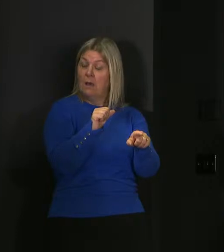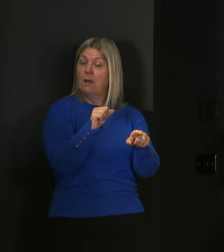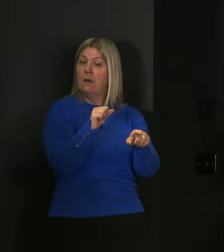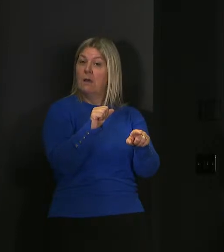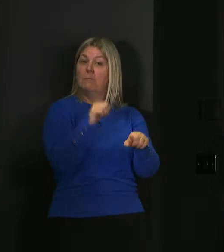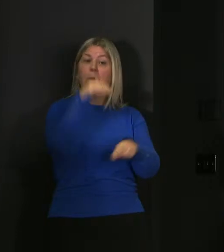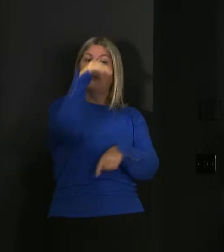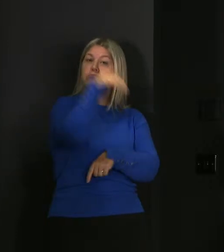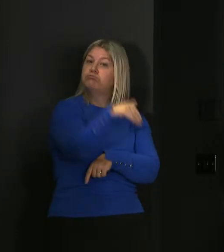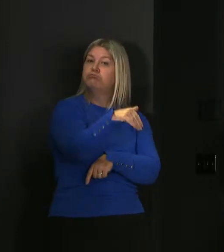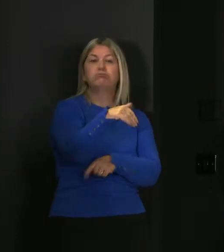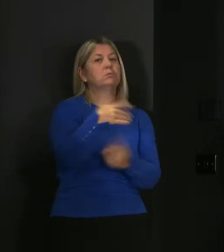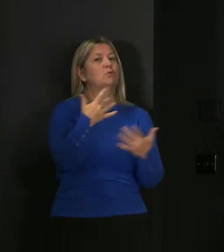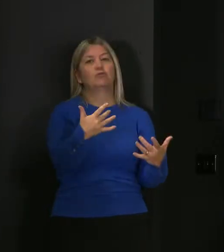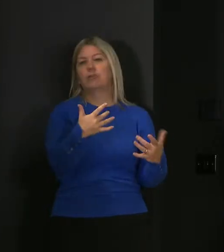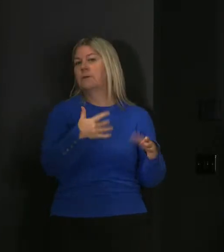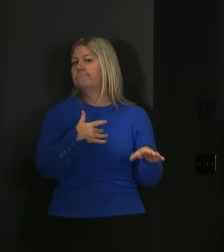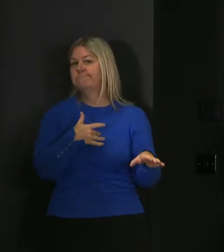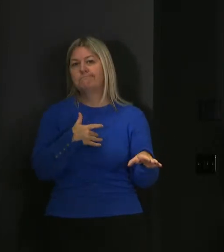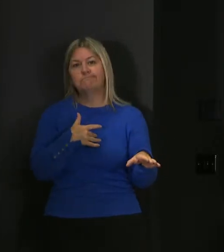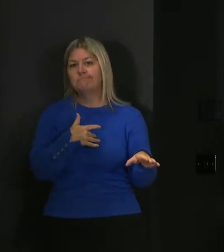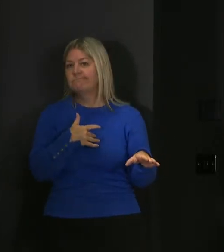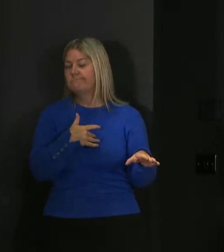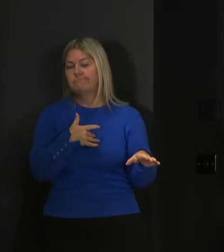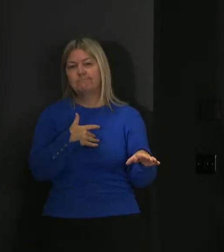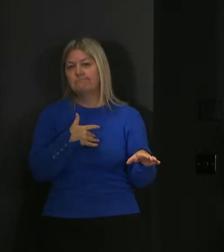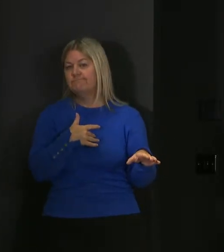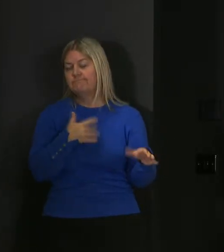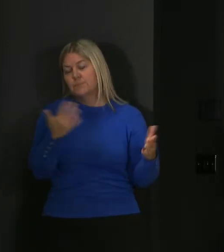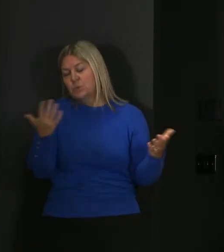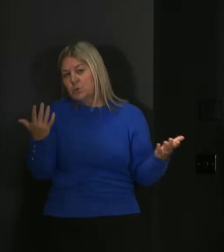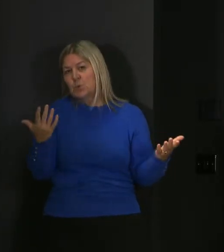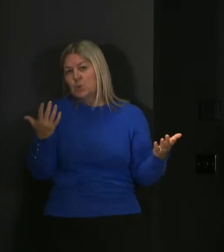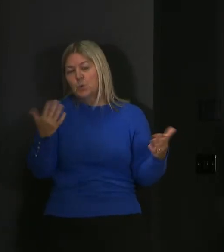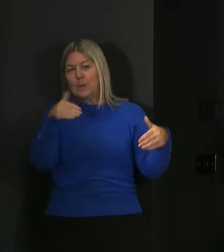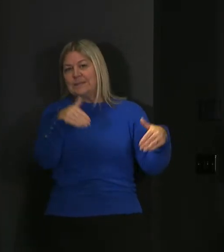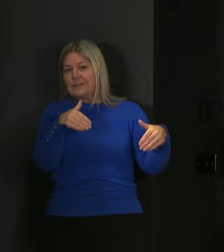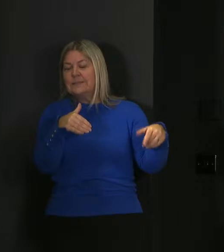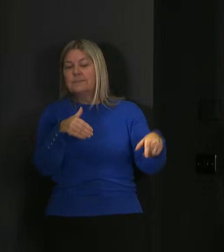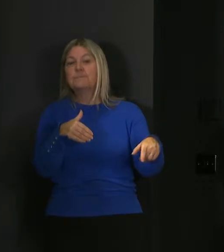in Glasgow, we are not seeing a complete reversal of that. As the First Minister has already said,